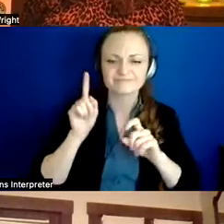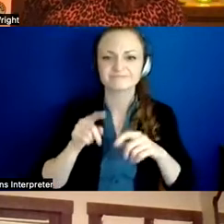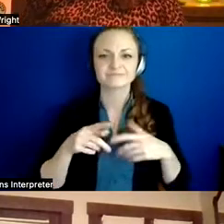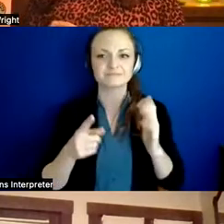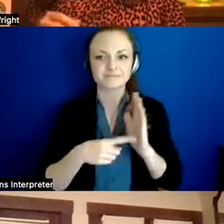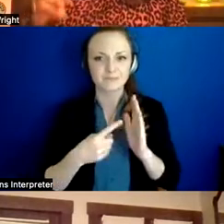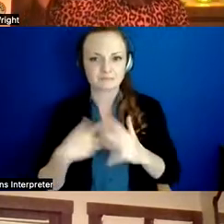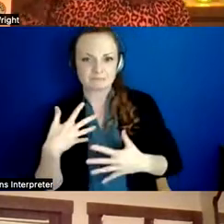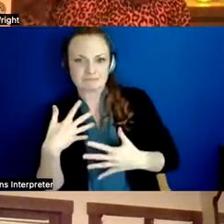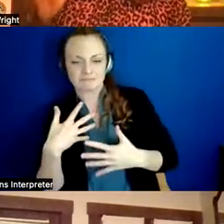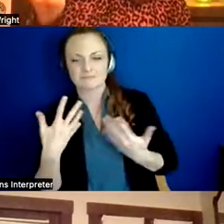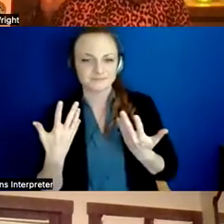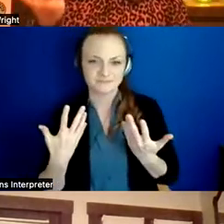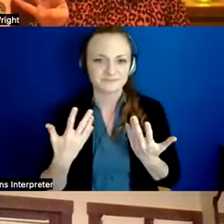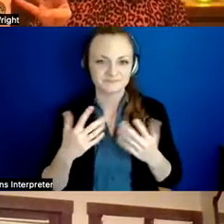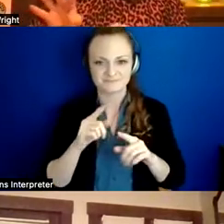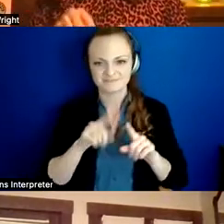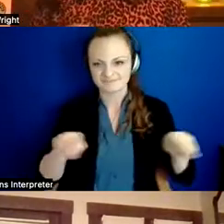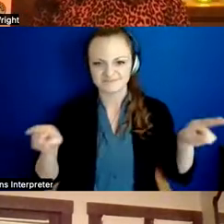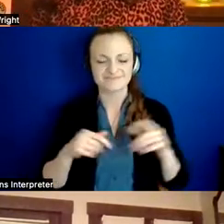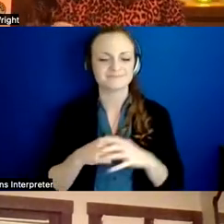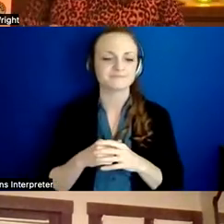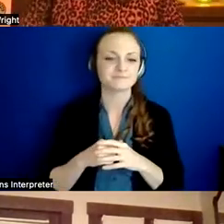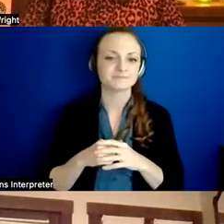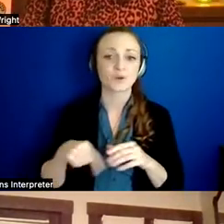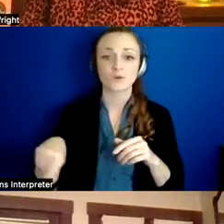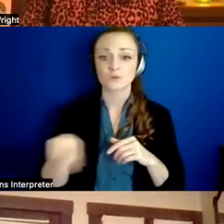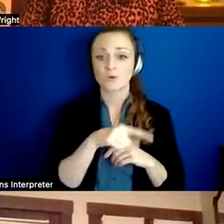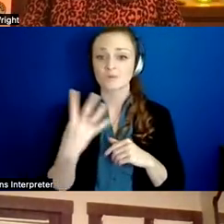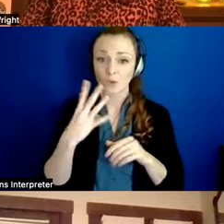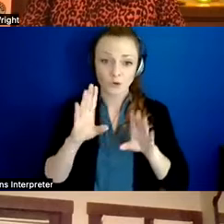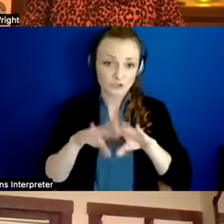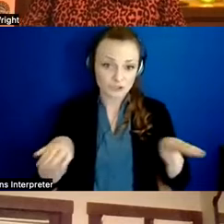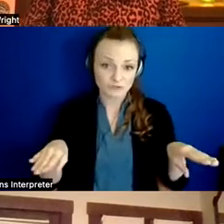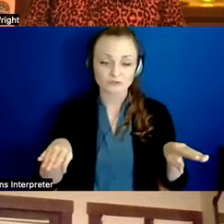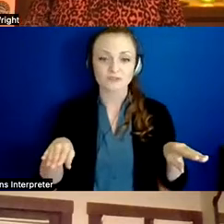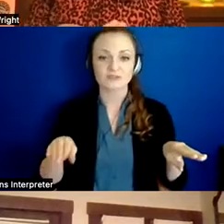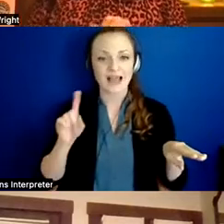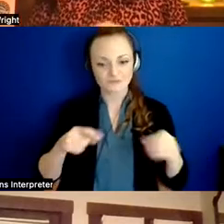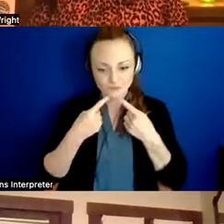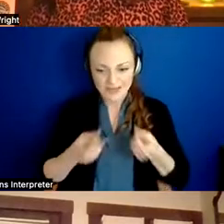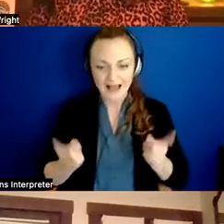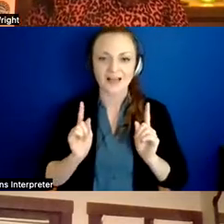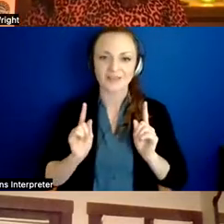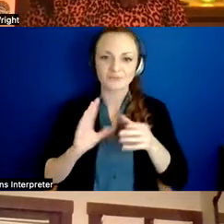19:42:37 So these 4 children have to be told the story of the Exodus in different ways.